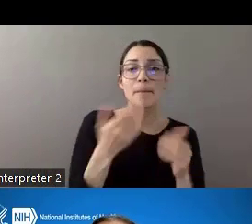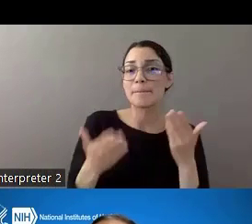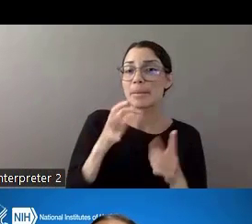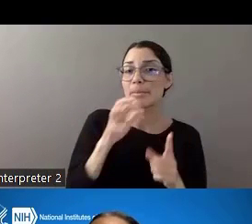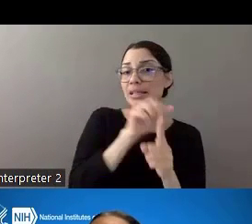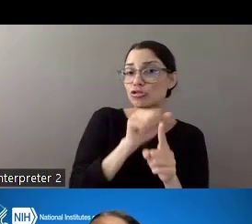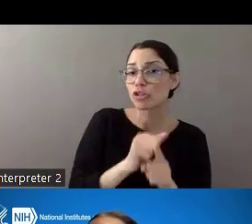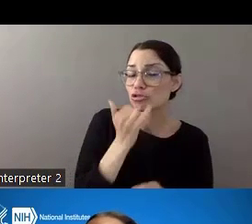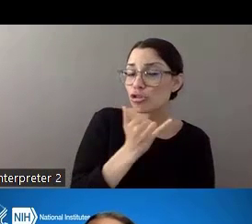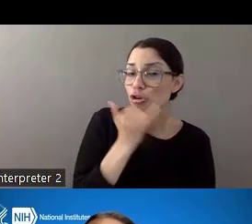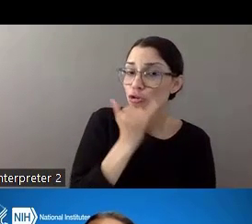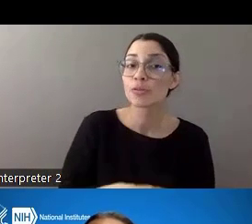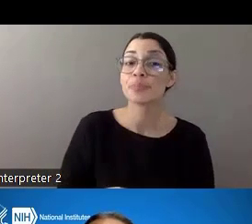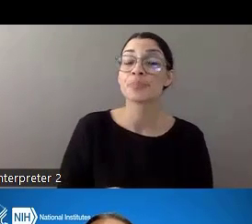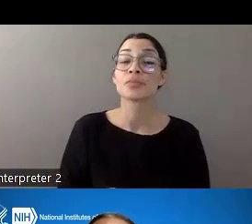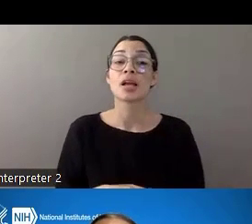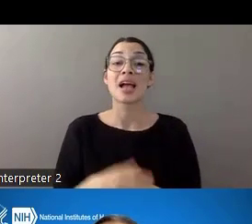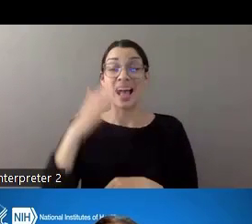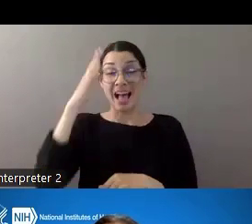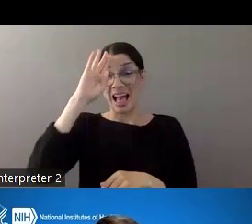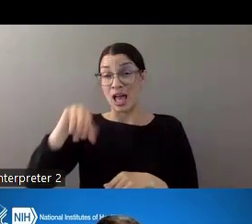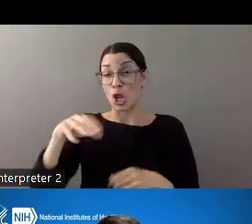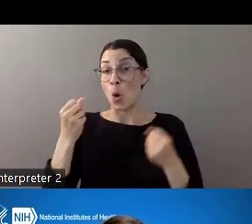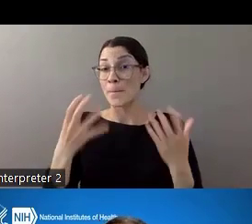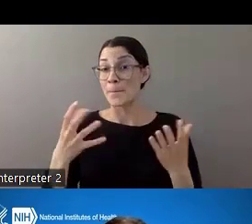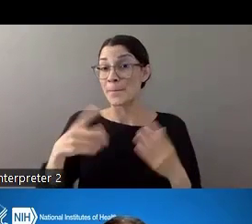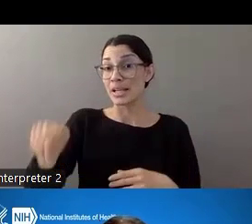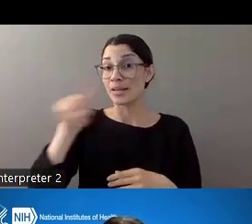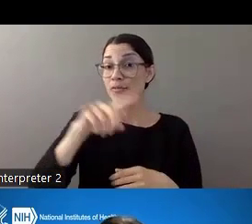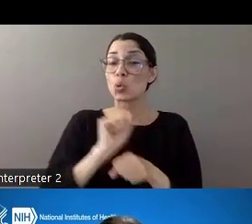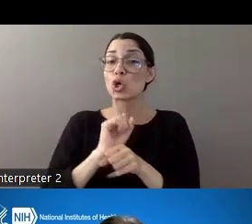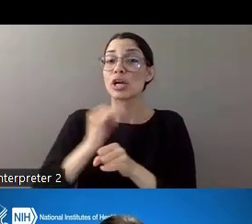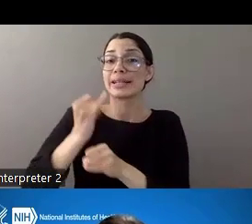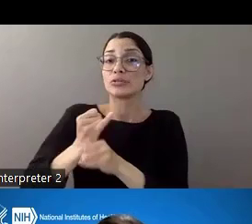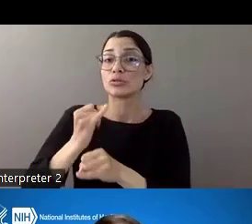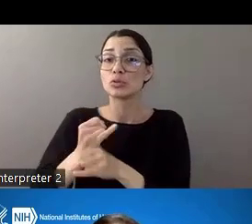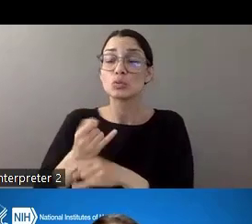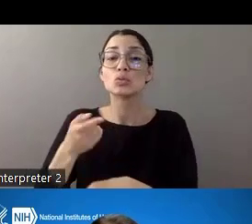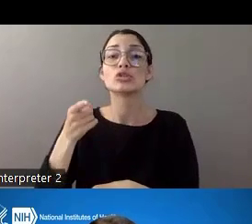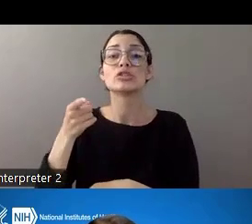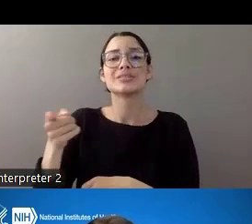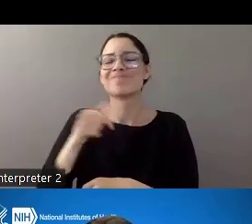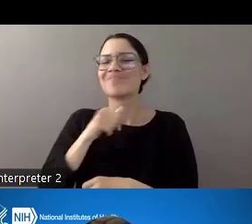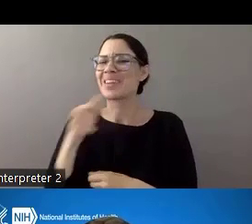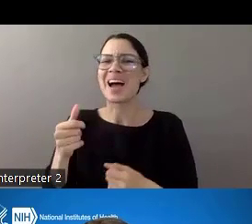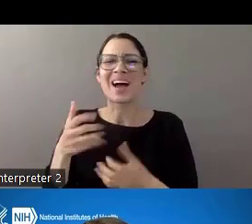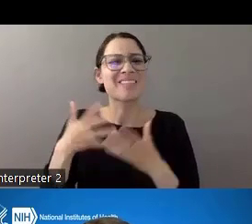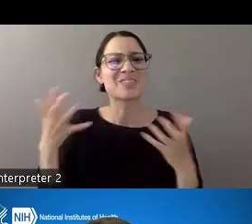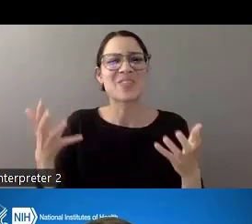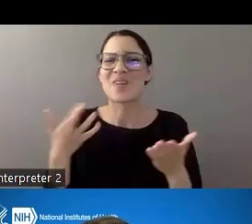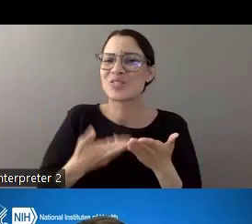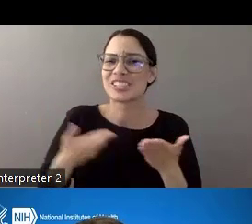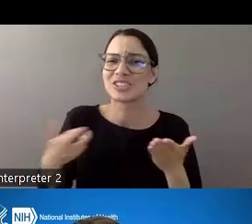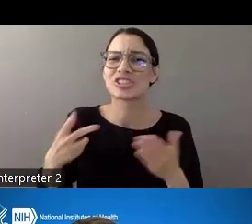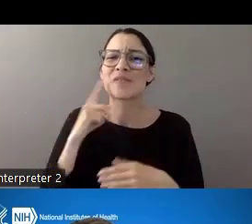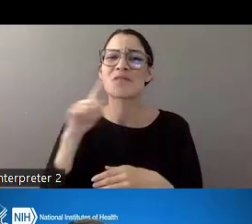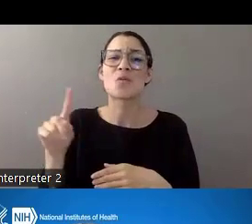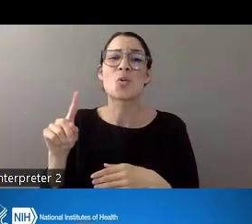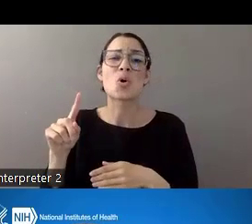So I know that many of you are at institutions that don't have a lot of resources for grant writing or even for your sponsored programs people.